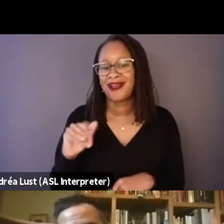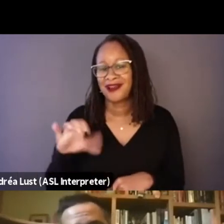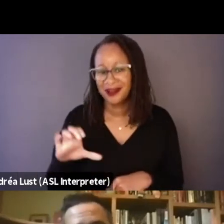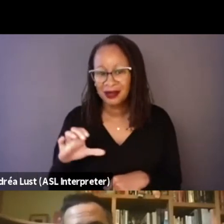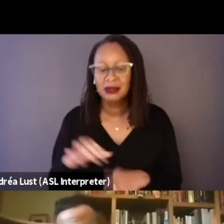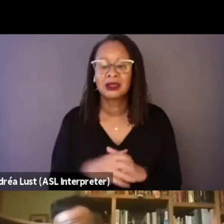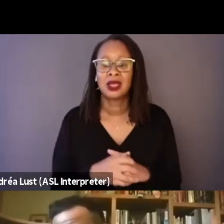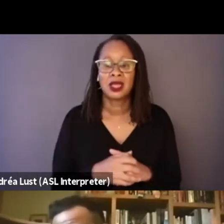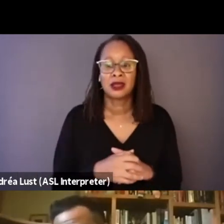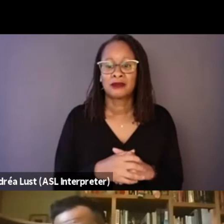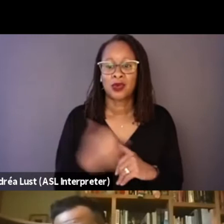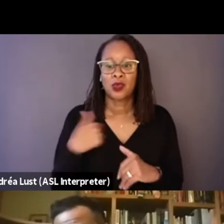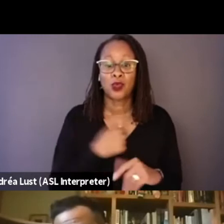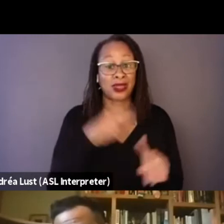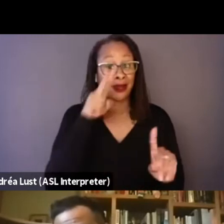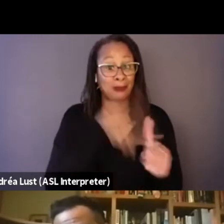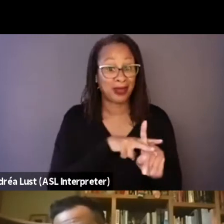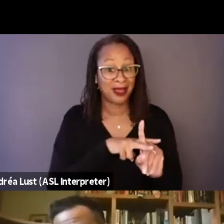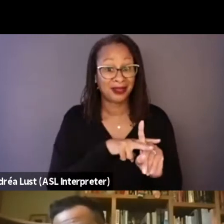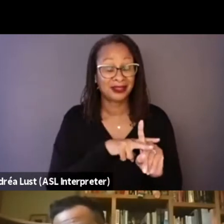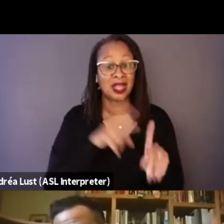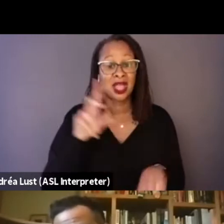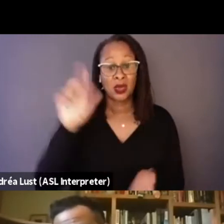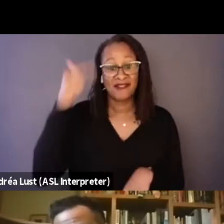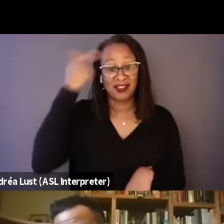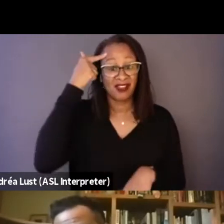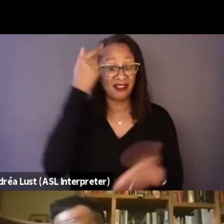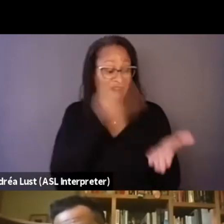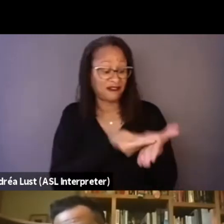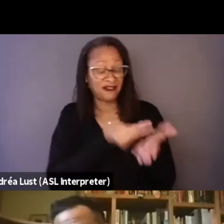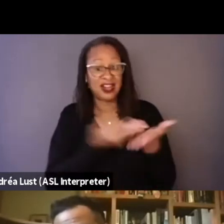we have a government funding here in Canada that's called the SODEC-